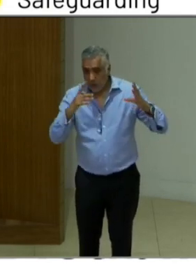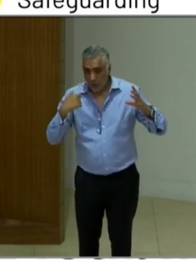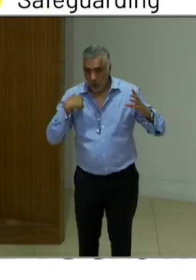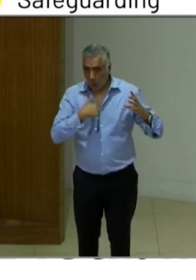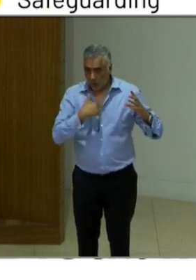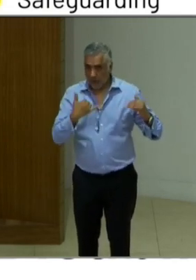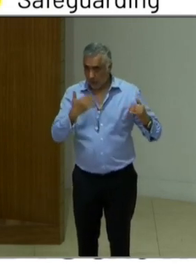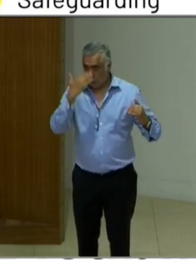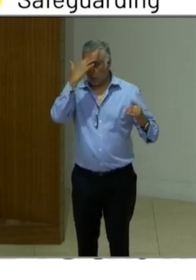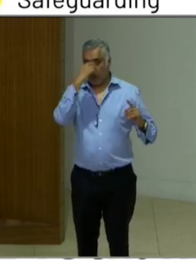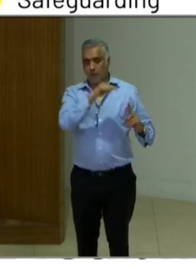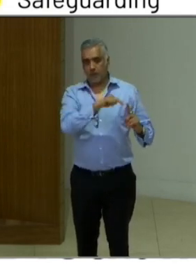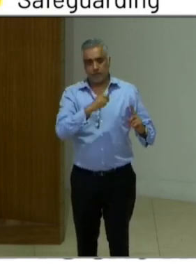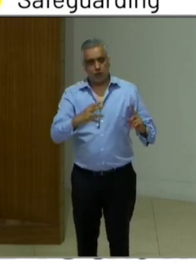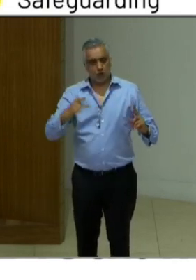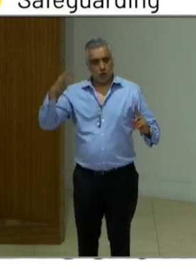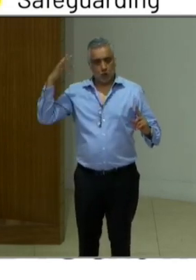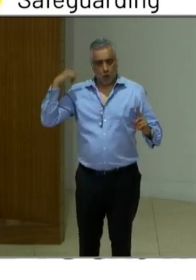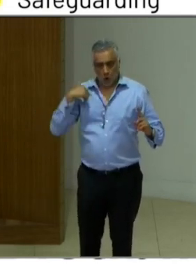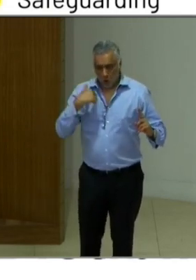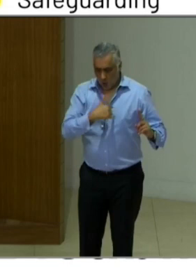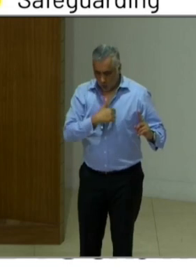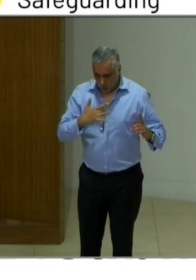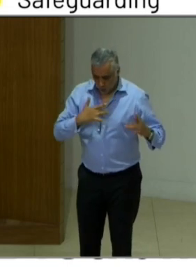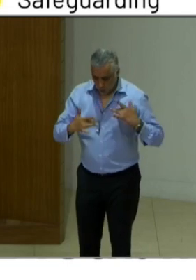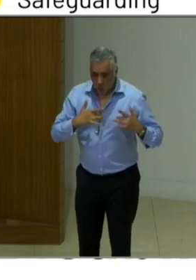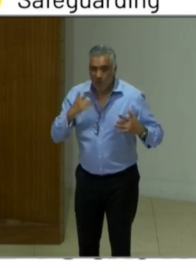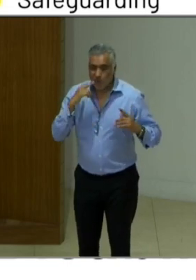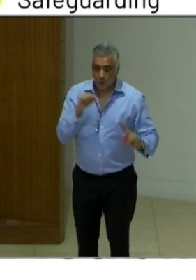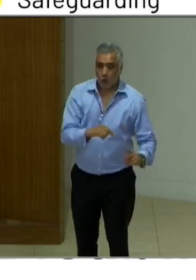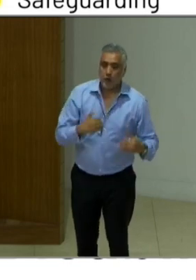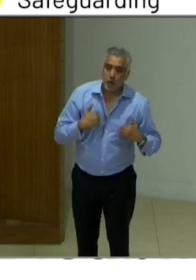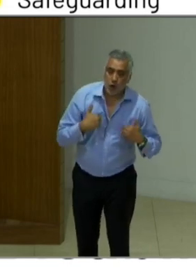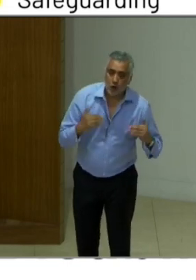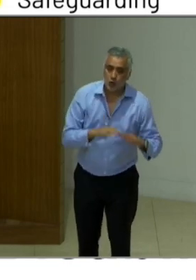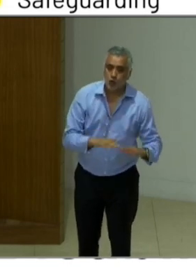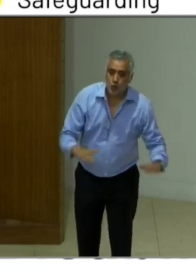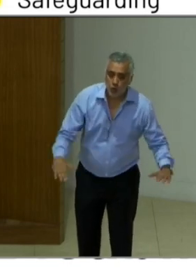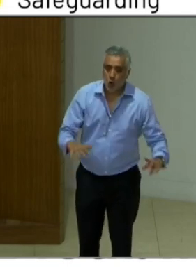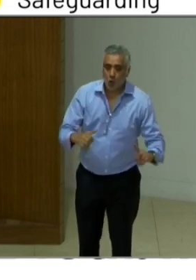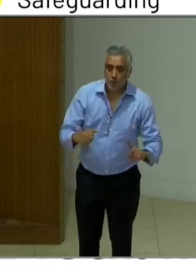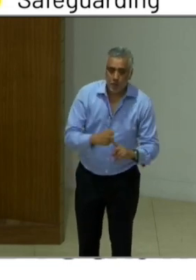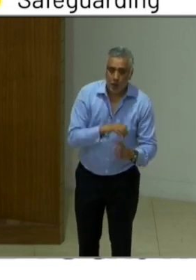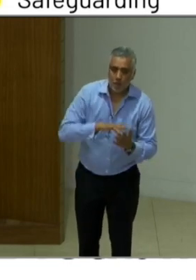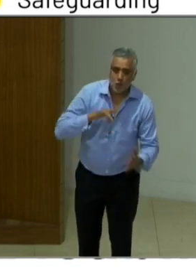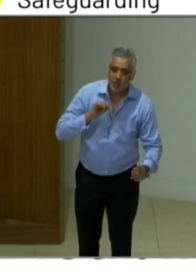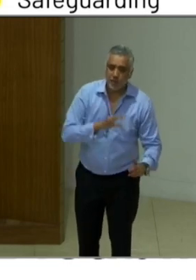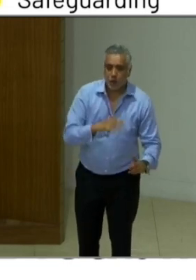years ago, our overwhelming concern was for the youngest, children who had been abused in their innocence. A matter that